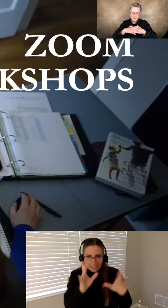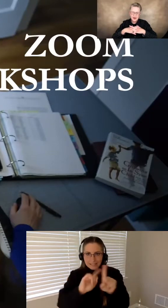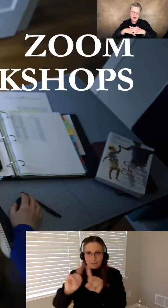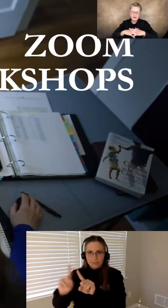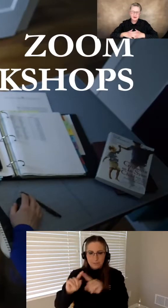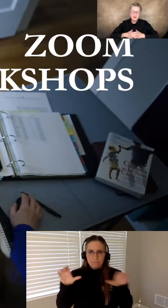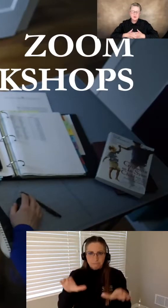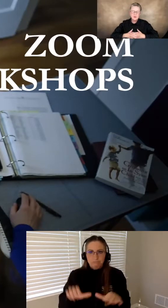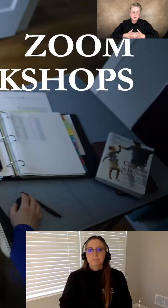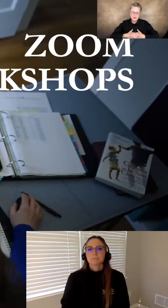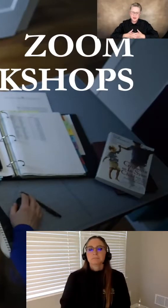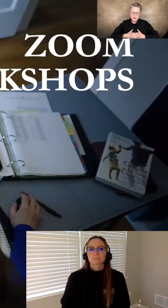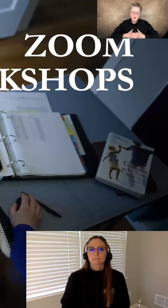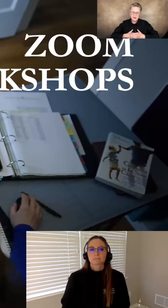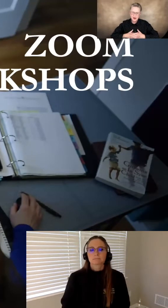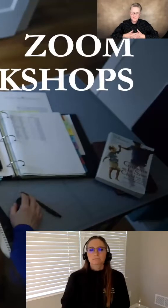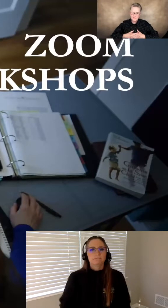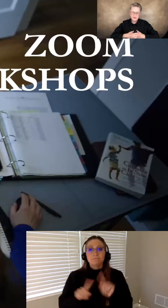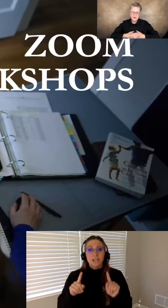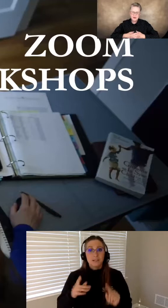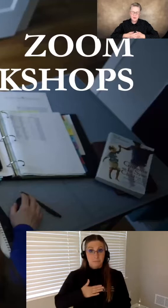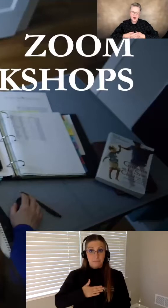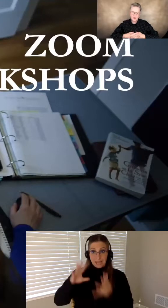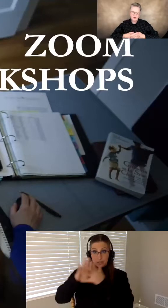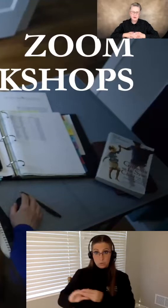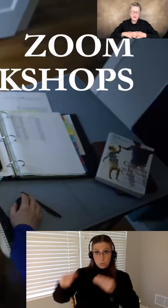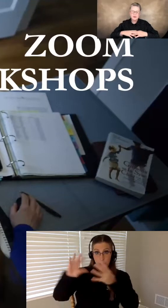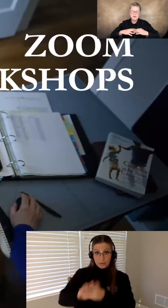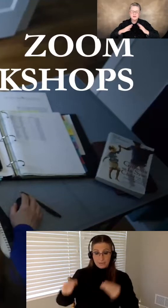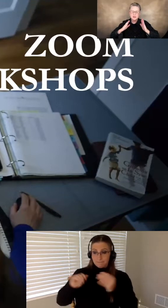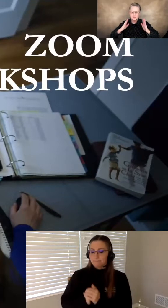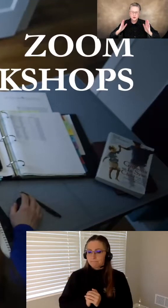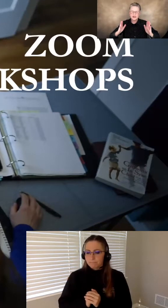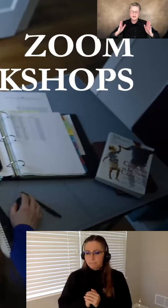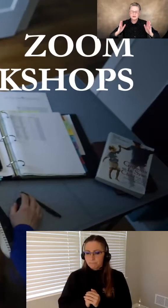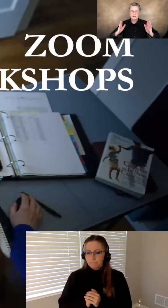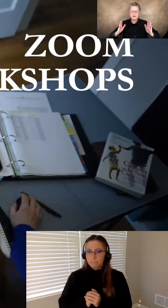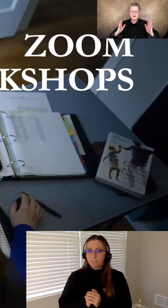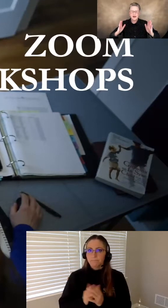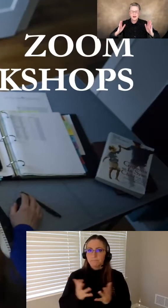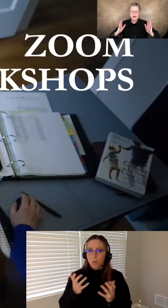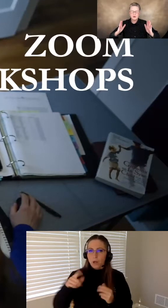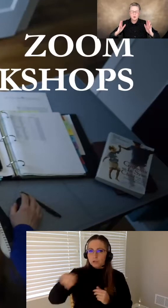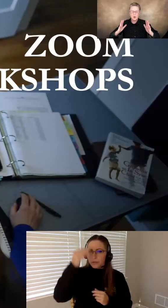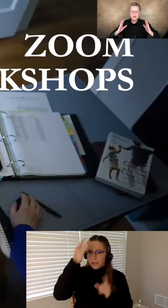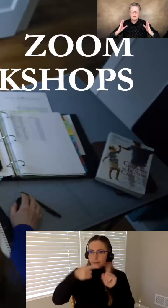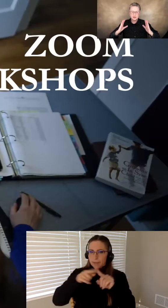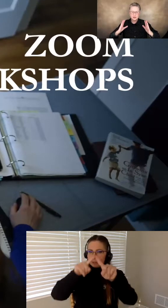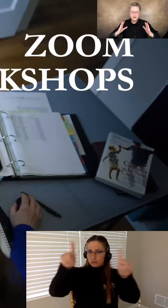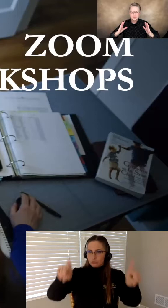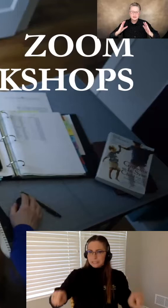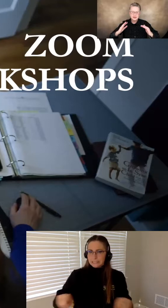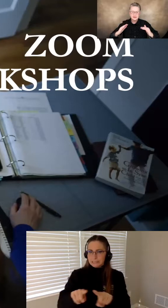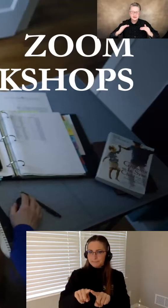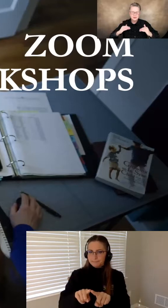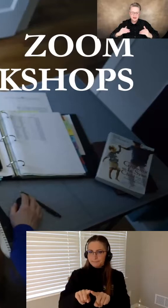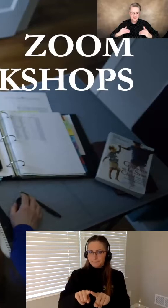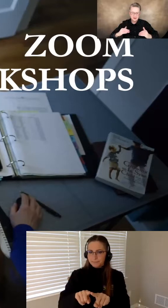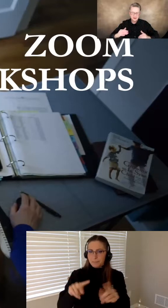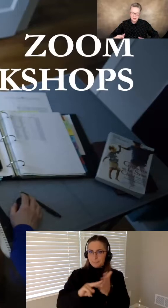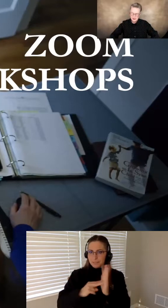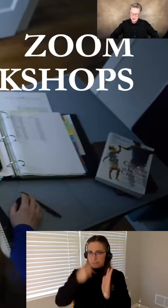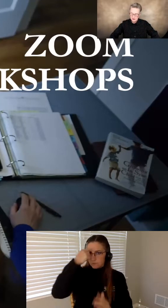that really changed my life to think about the screen and what the screen means to me, so